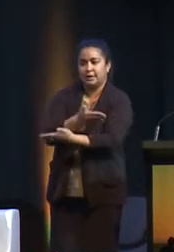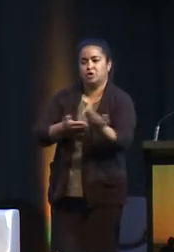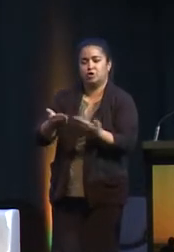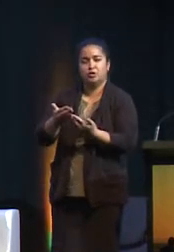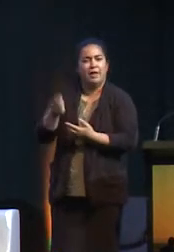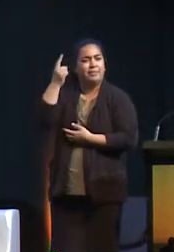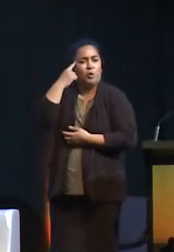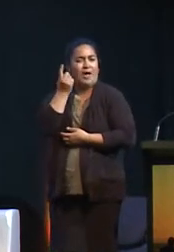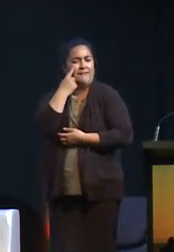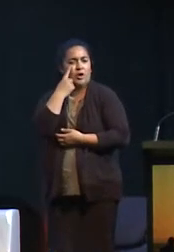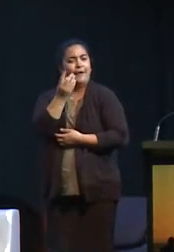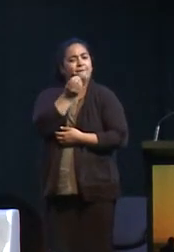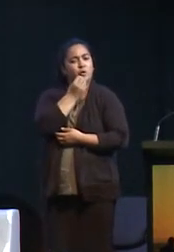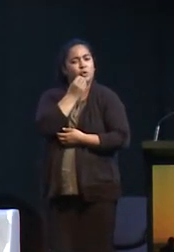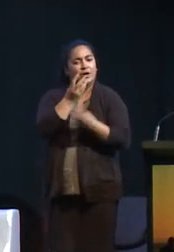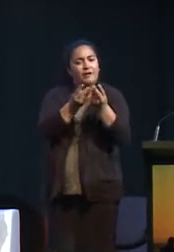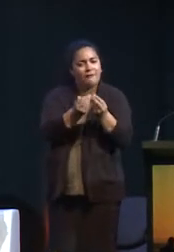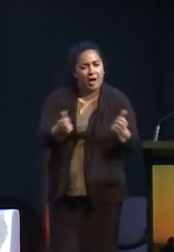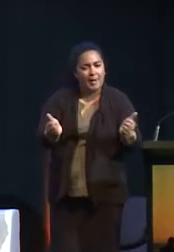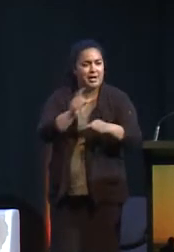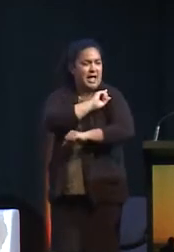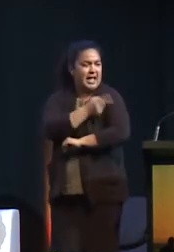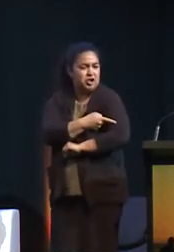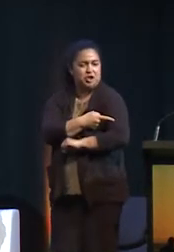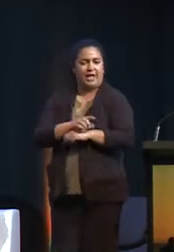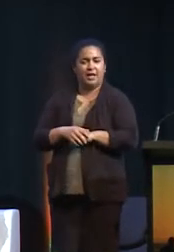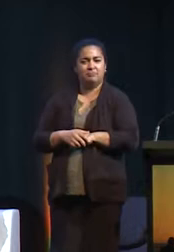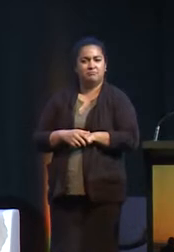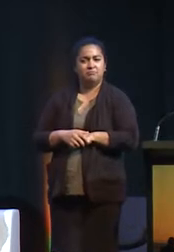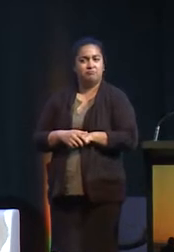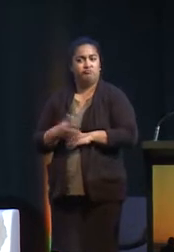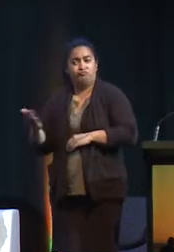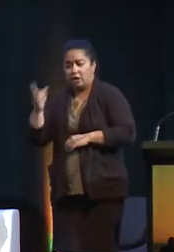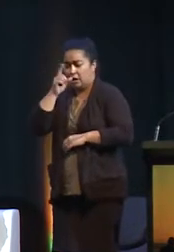energy as being cornerstones of our economy. Joanna can you talk to those topics in relation